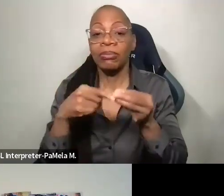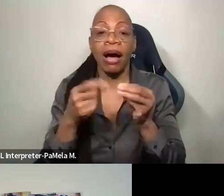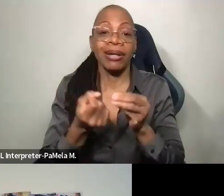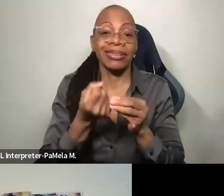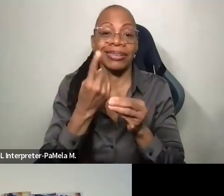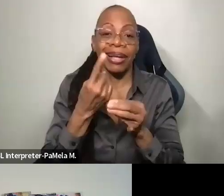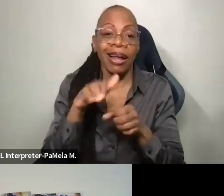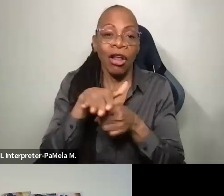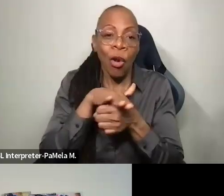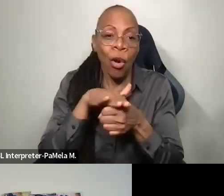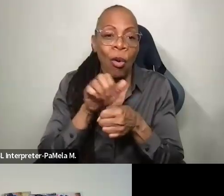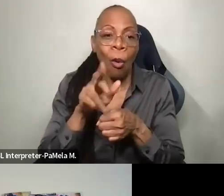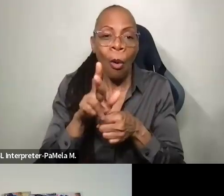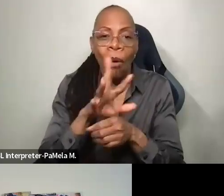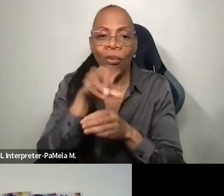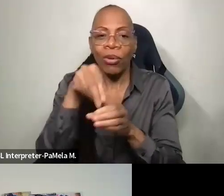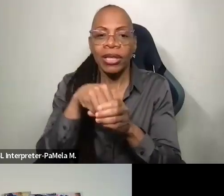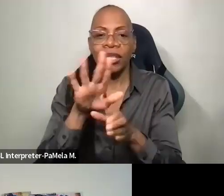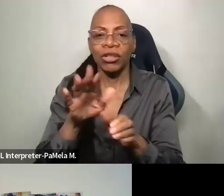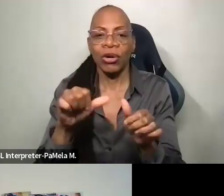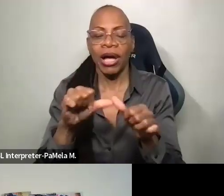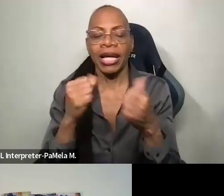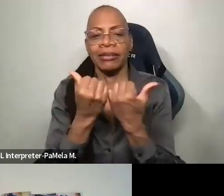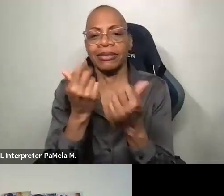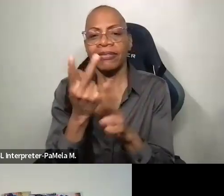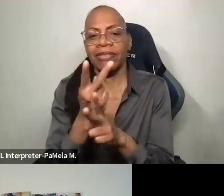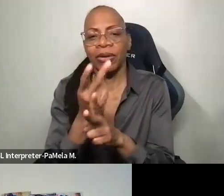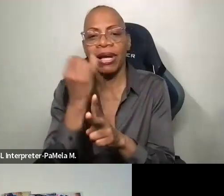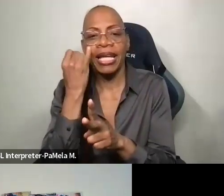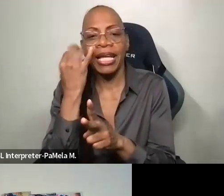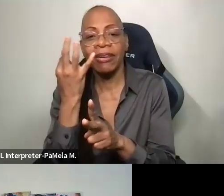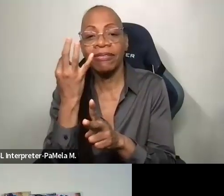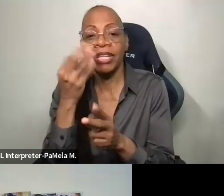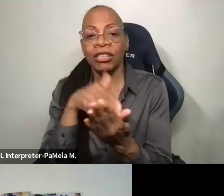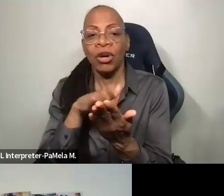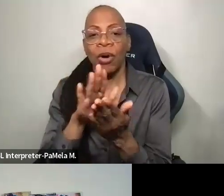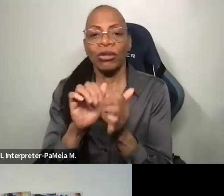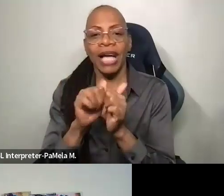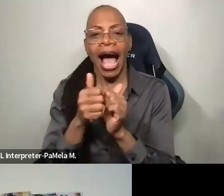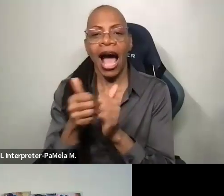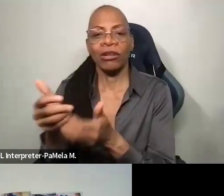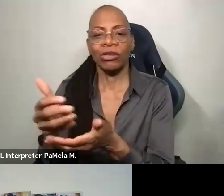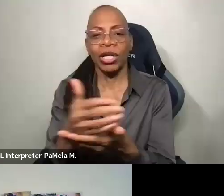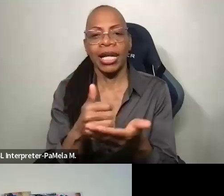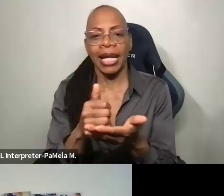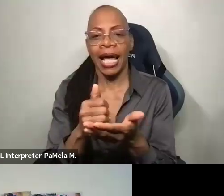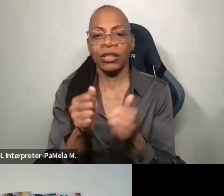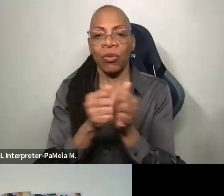I mean, figure out, work with your HMIS lead to figure out if there's a way to collect that information in HMIS or find a way to keep track